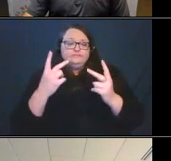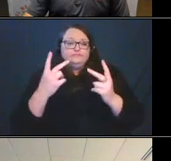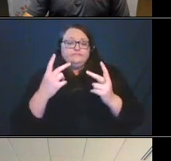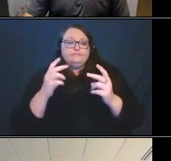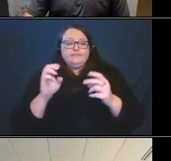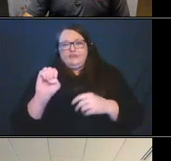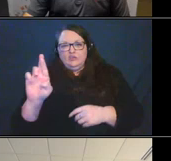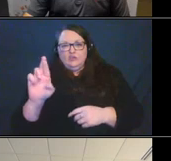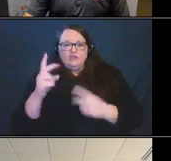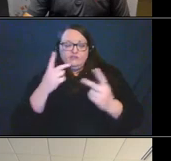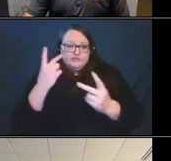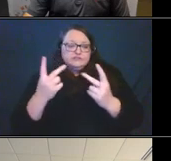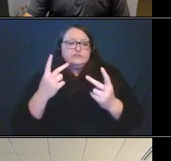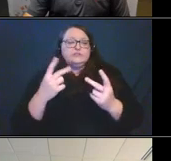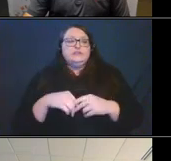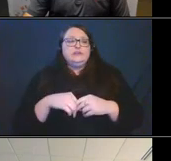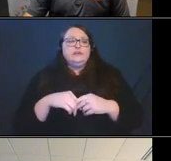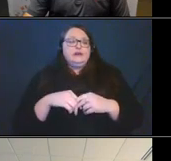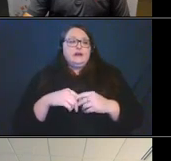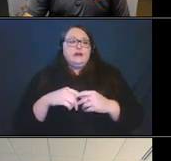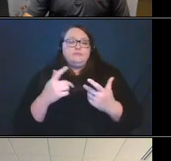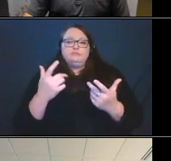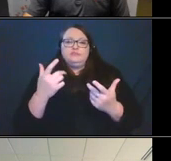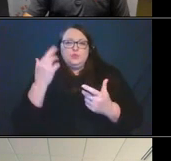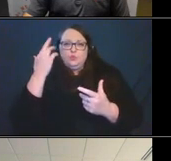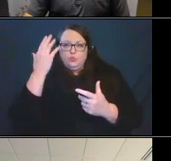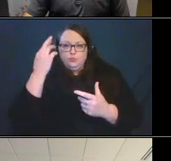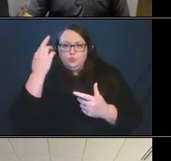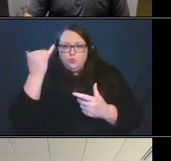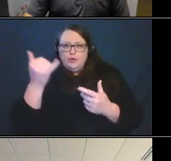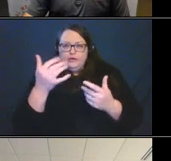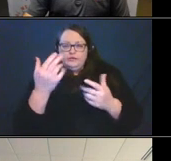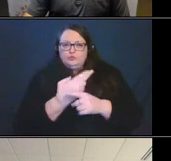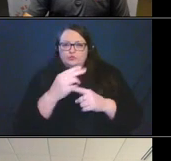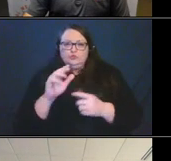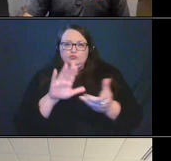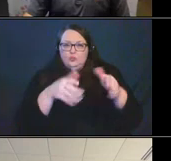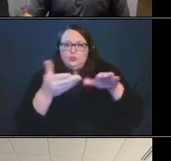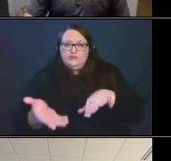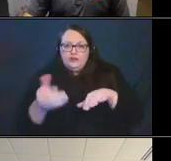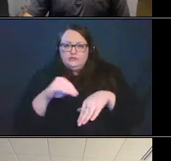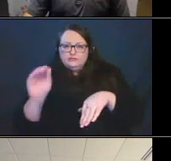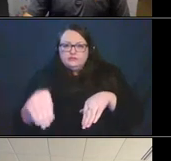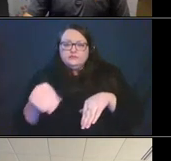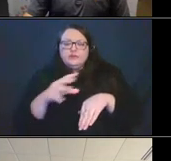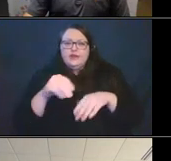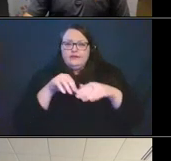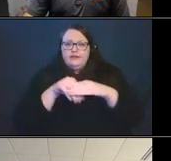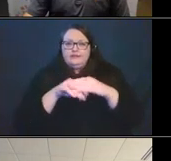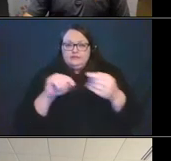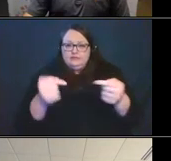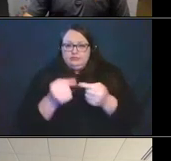comment maybe again on the data use, why you use mortality and your access to injury information.